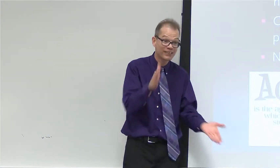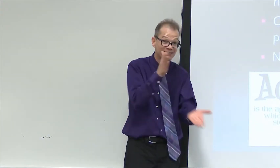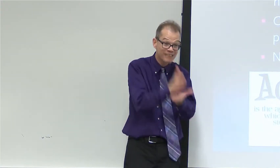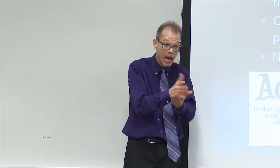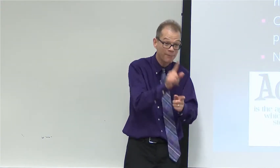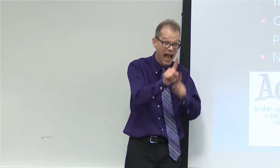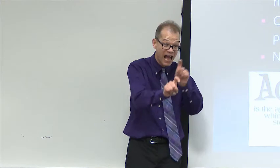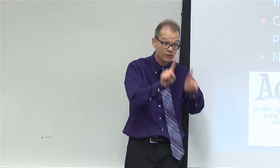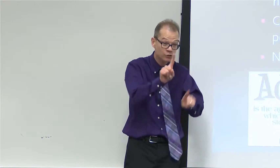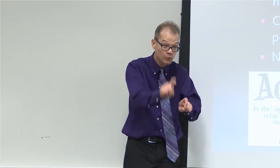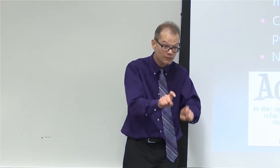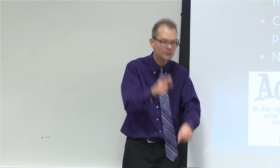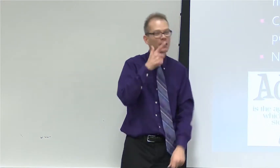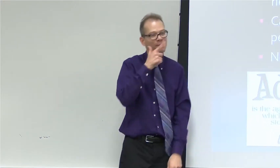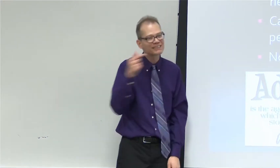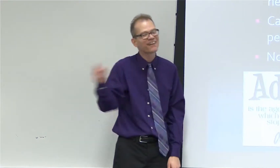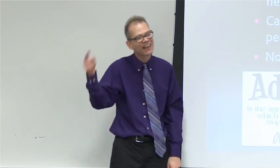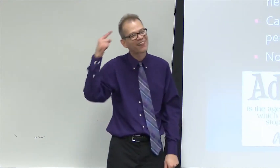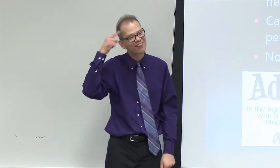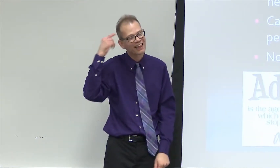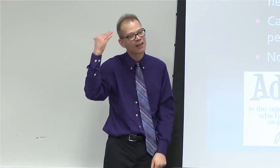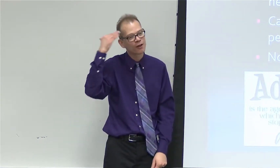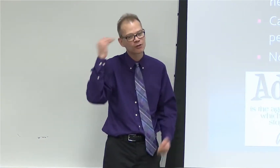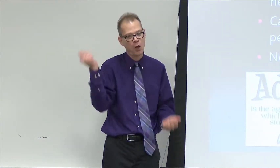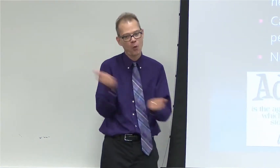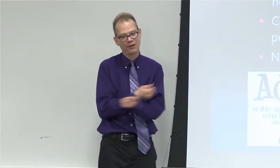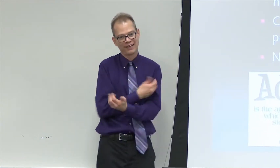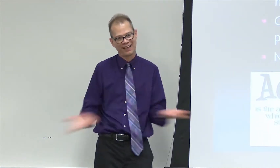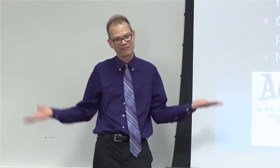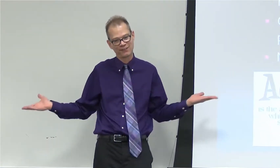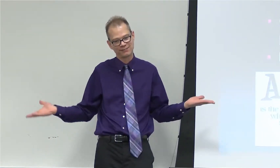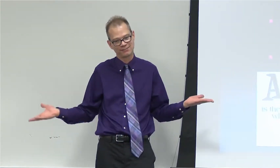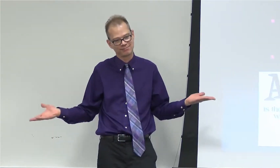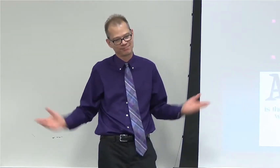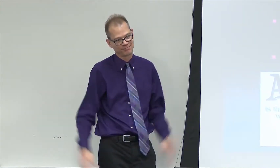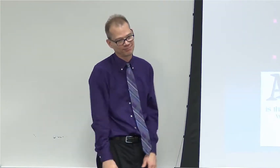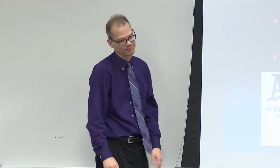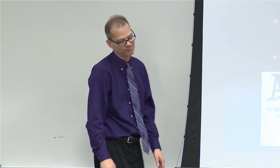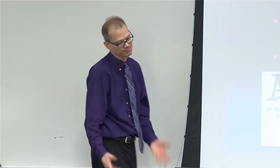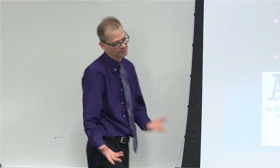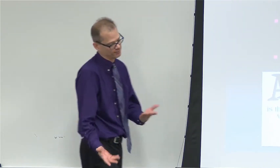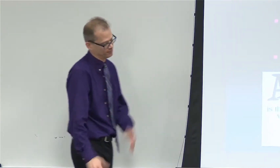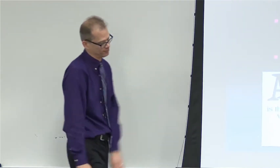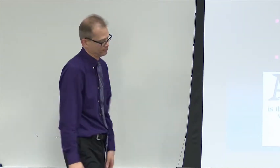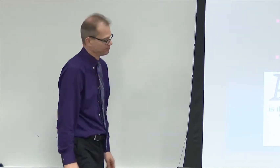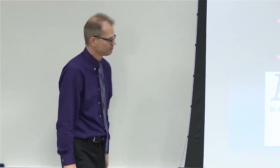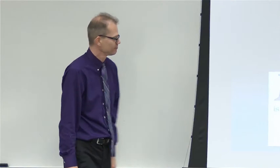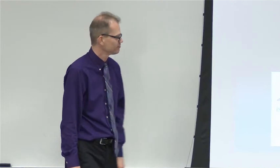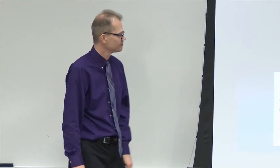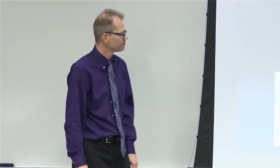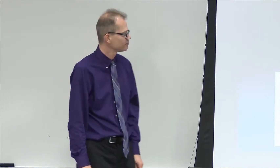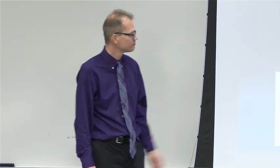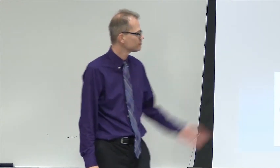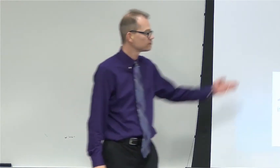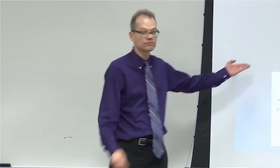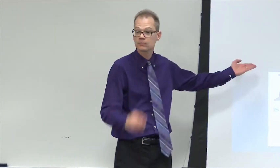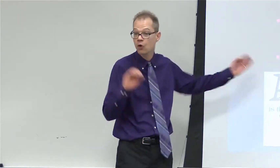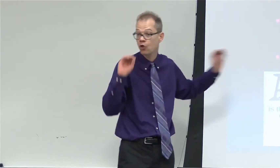stop asking questions because they know all the answers. They know everything already. Ha ha ha.